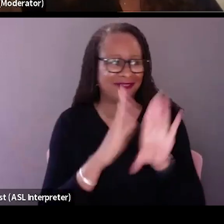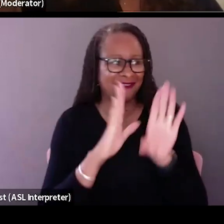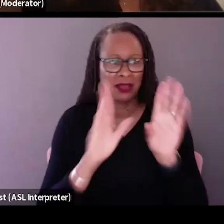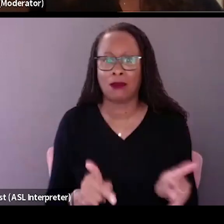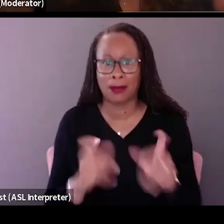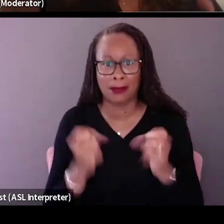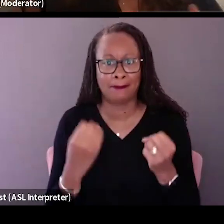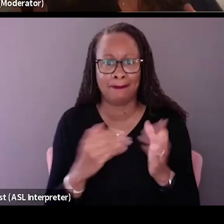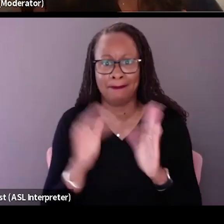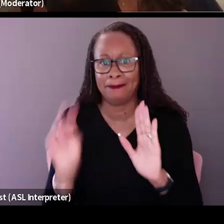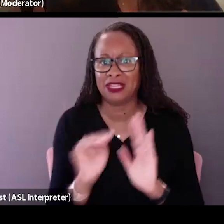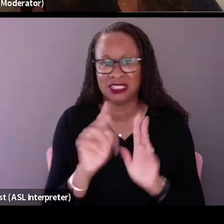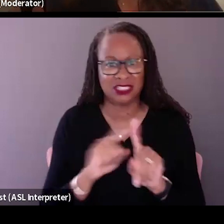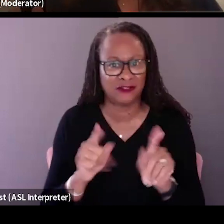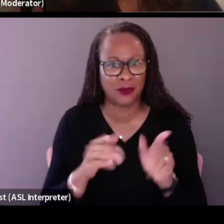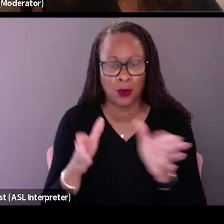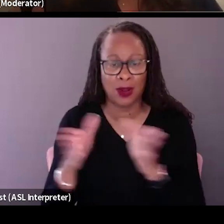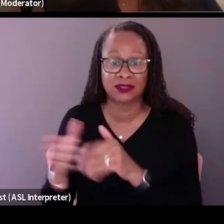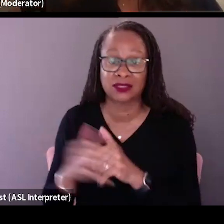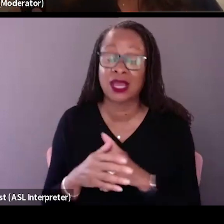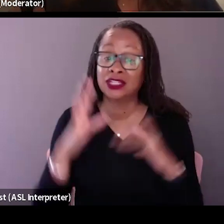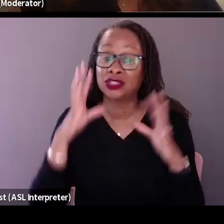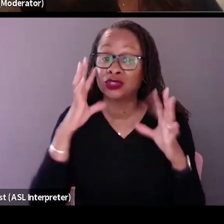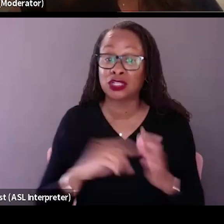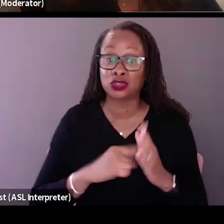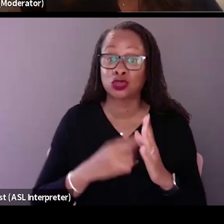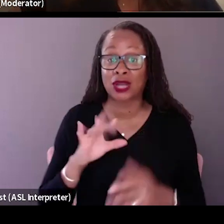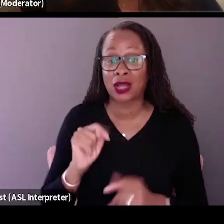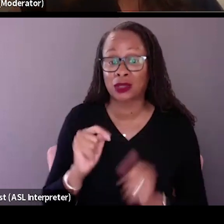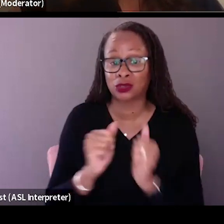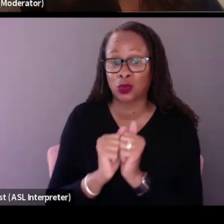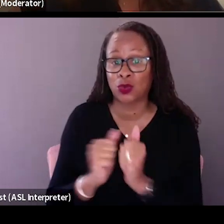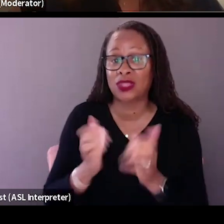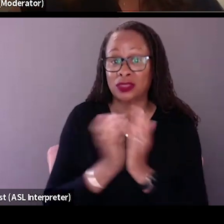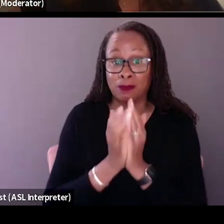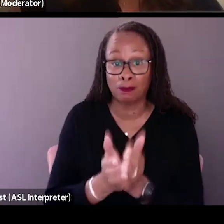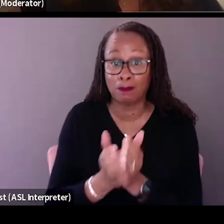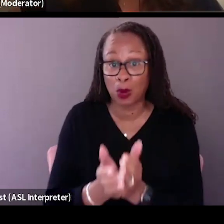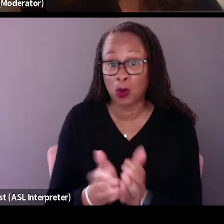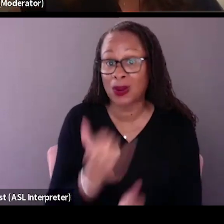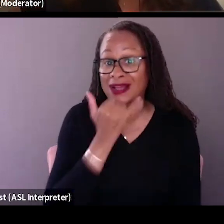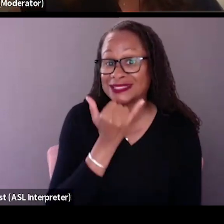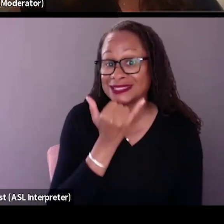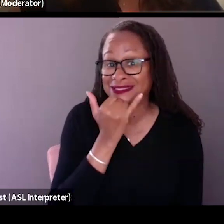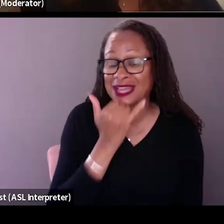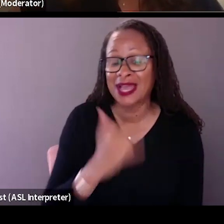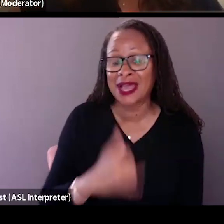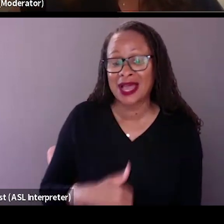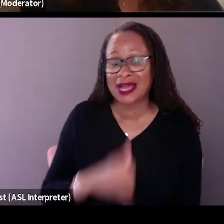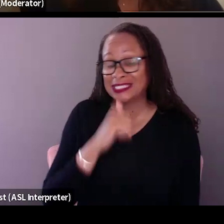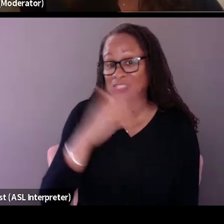and you chose to start out with the boat accident. And I didn't realize until watching this docuseries